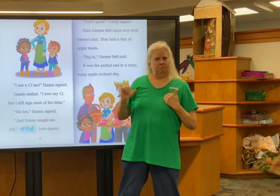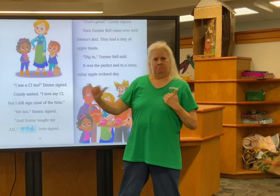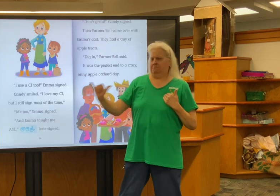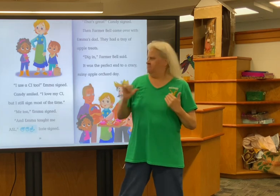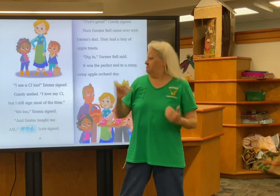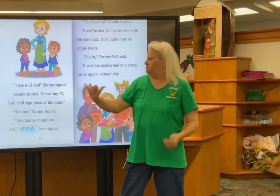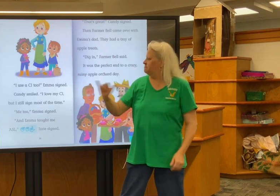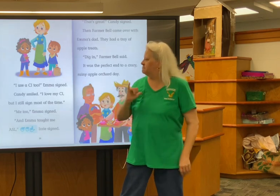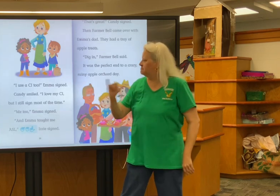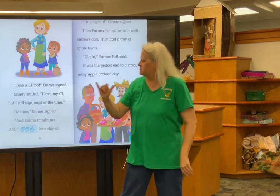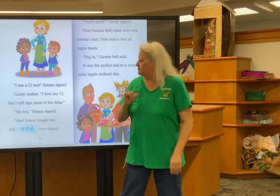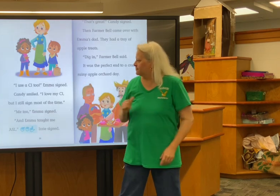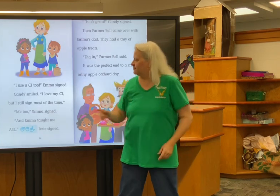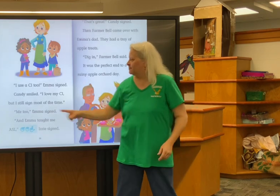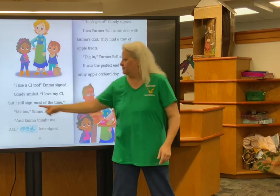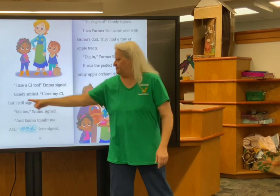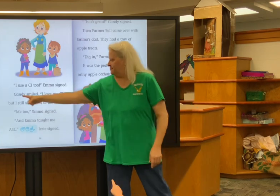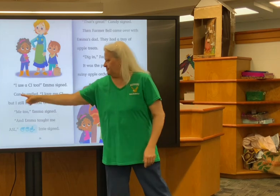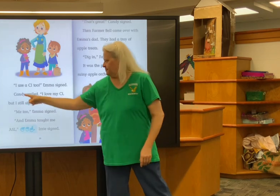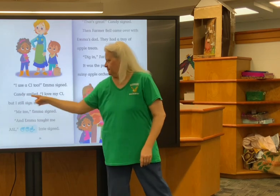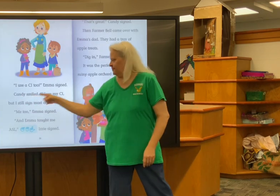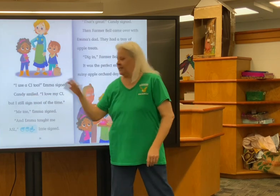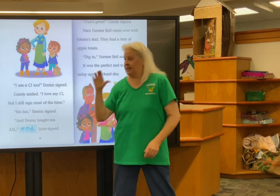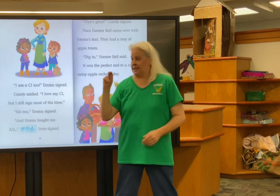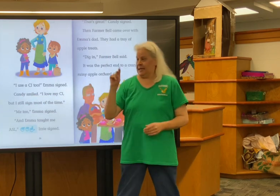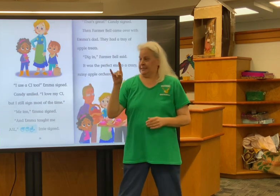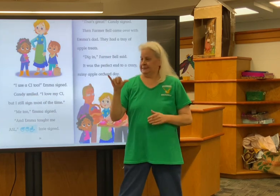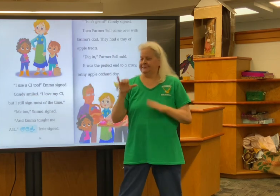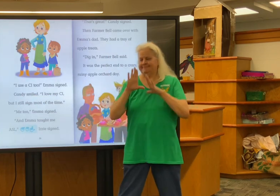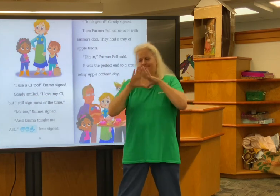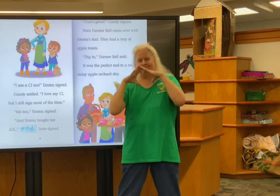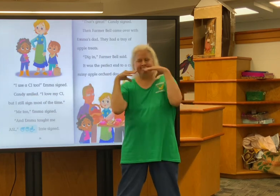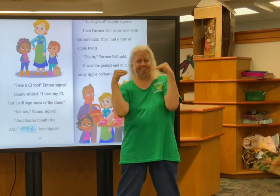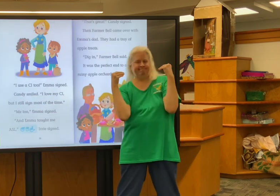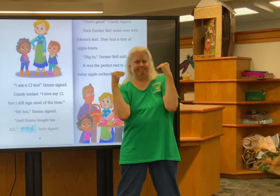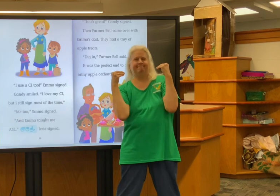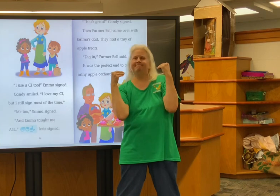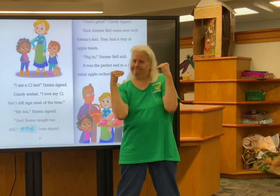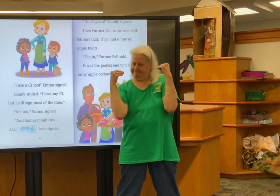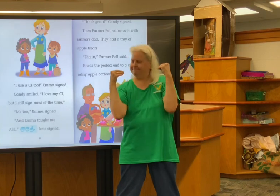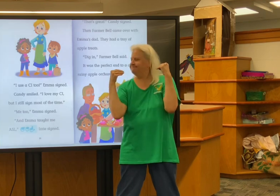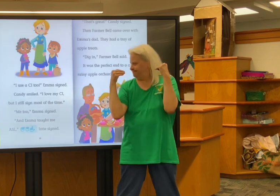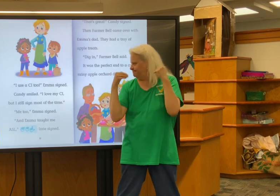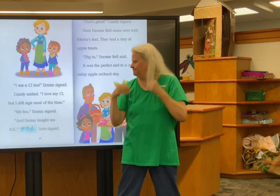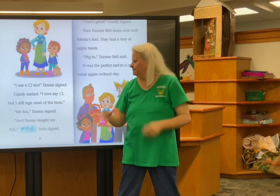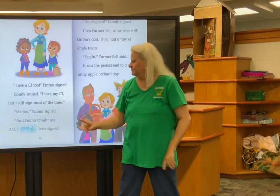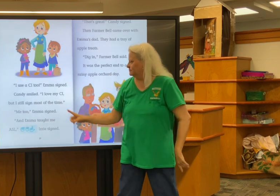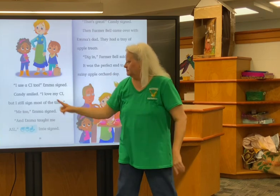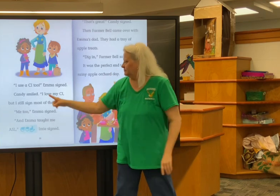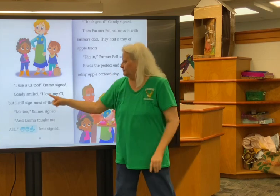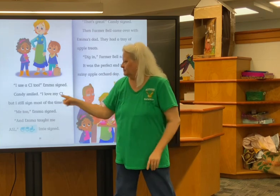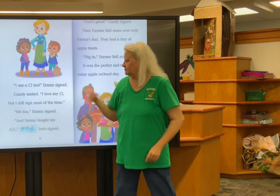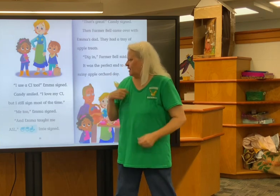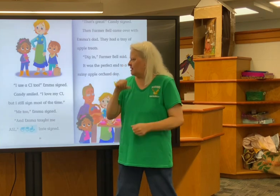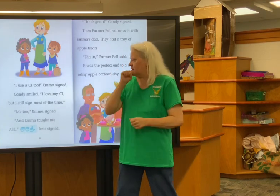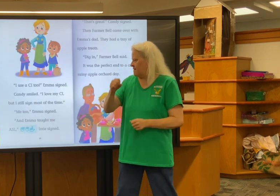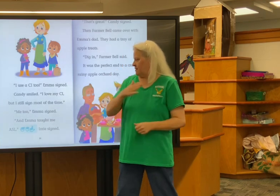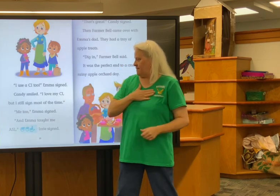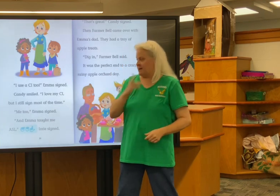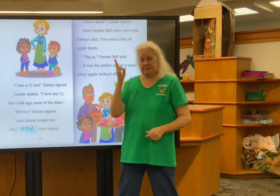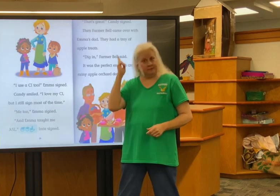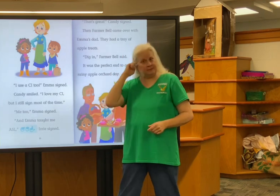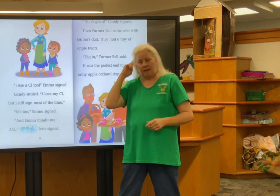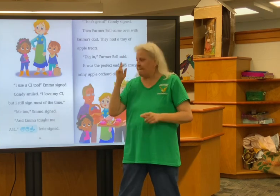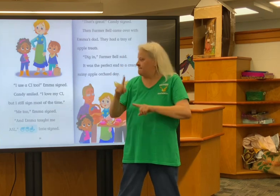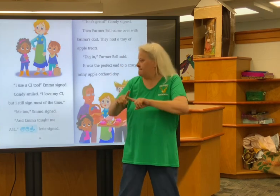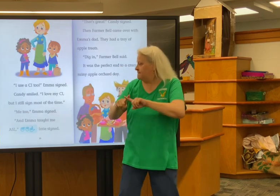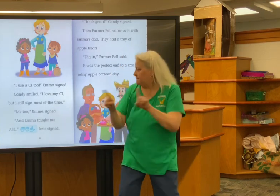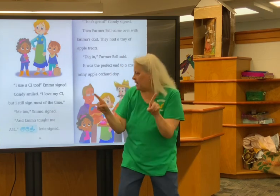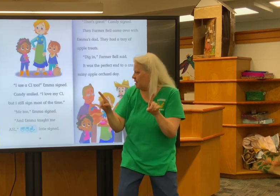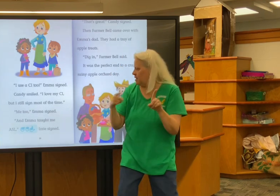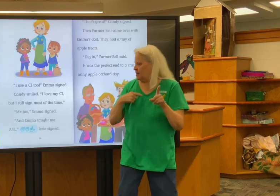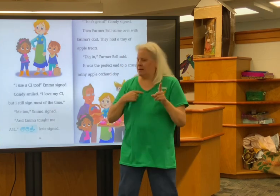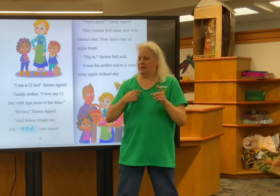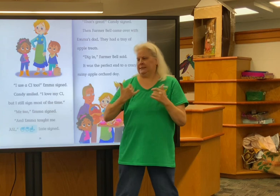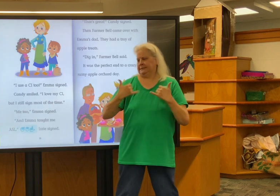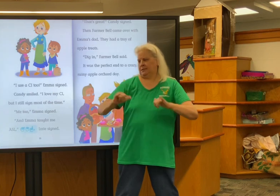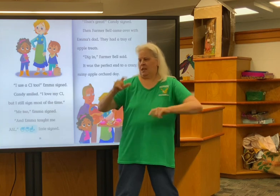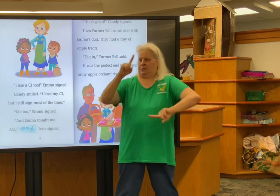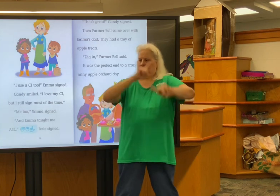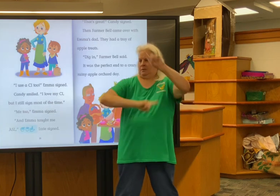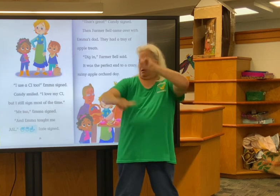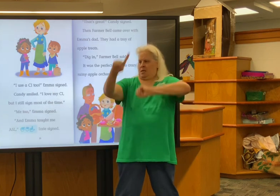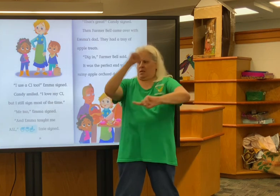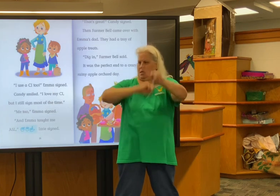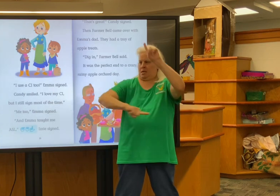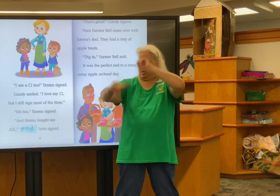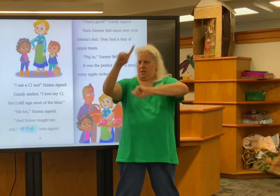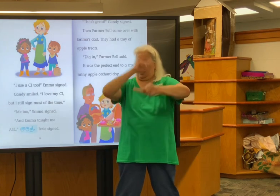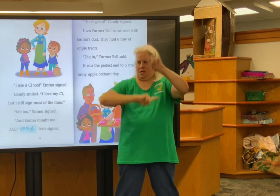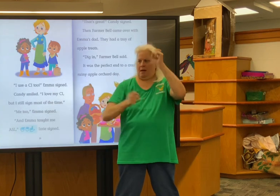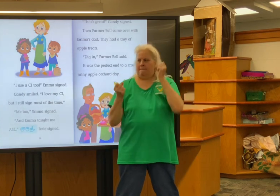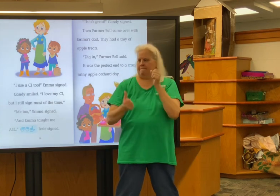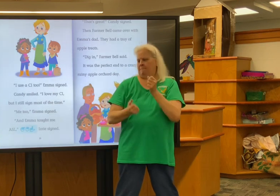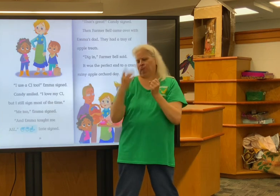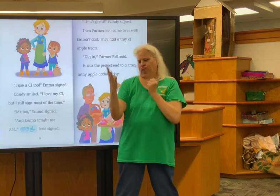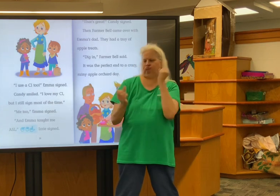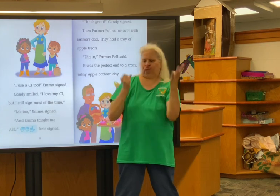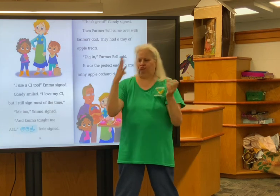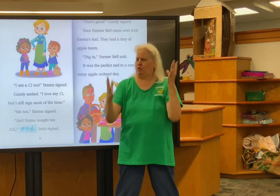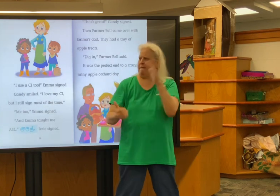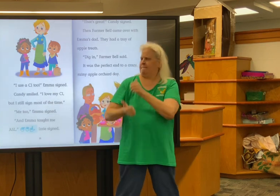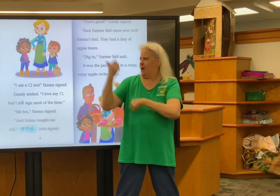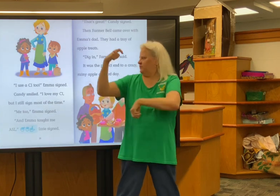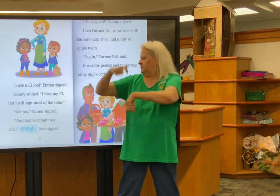"I use a CI too!" Emma signed. Candy smiled. "I love my CI, but I still sign most of the time."